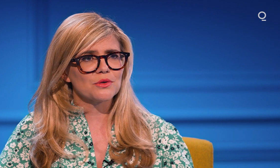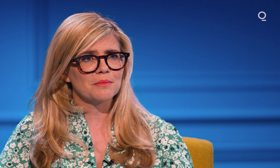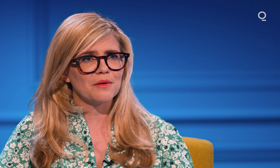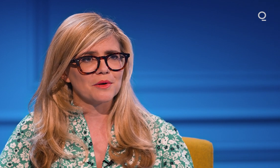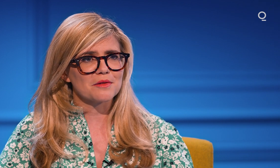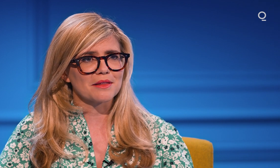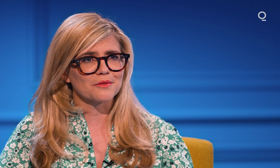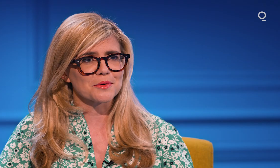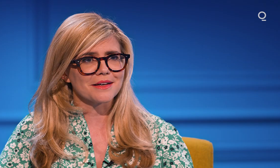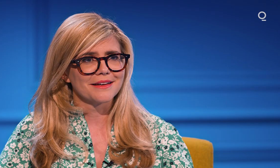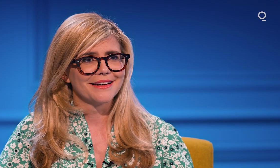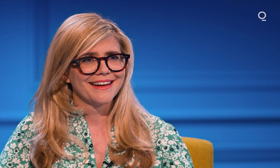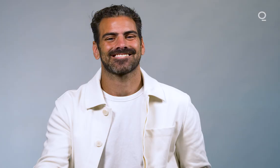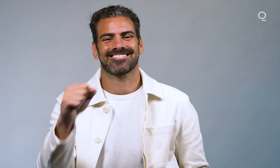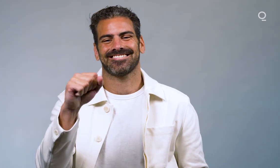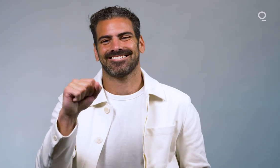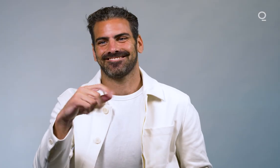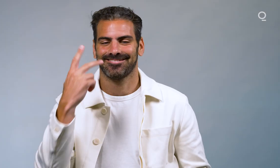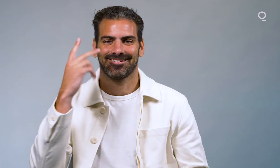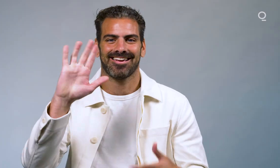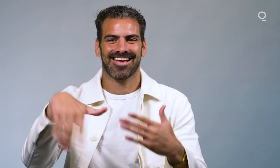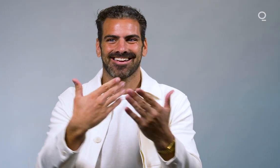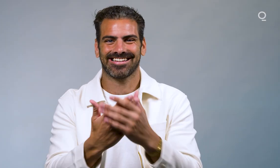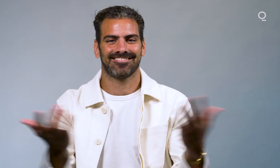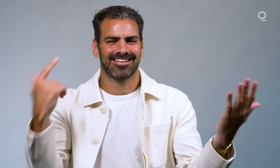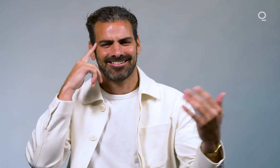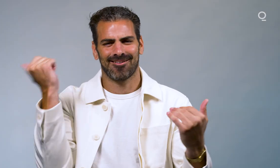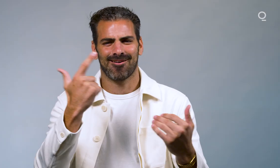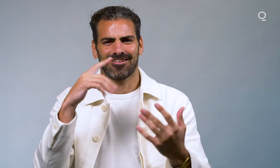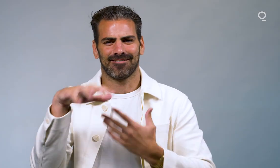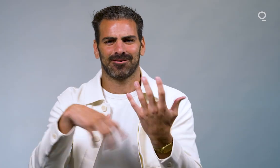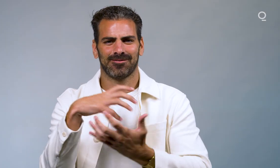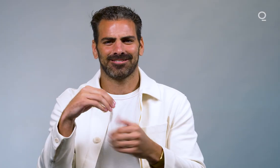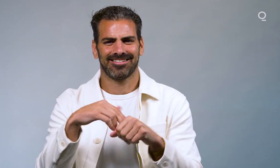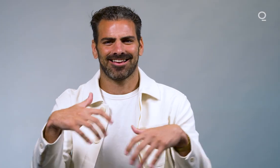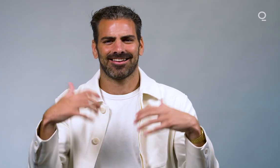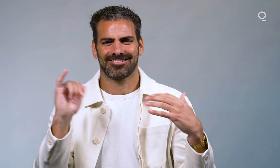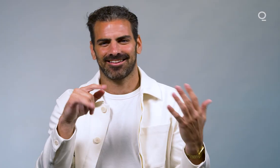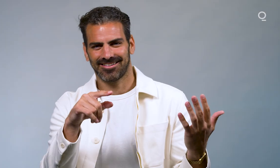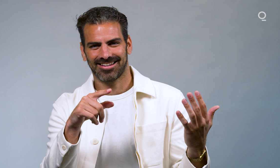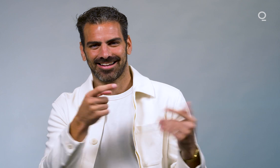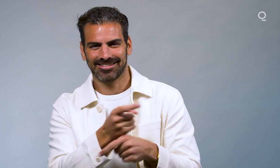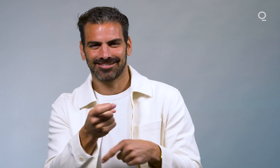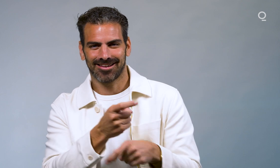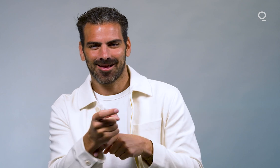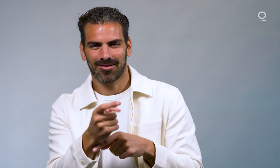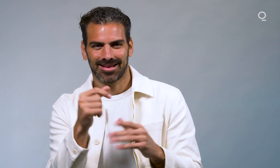We're talking about Will Smith of course here. Oh, I did. In fact see it all. I mean, I think everyone in the audience was quite confused